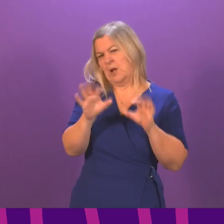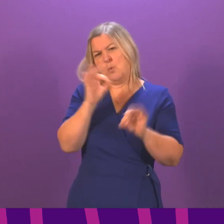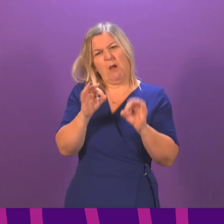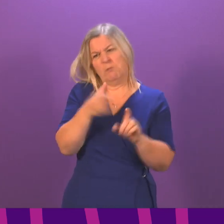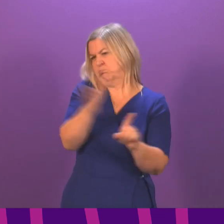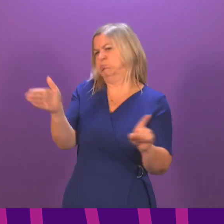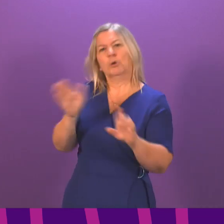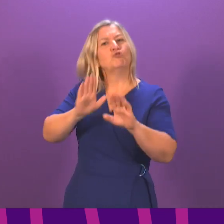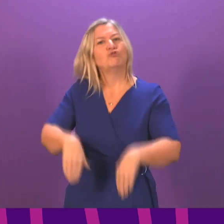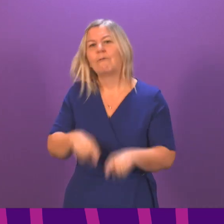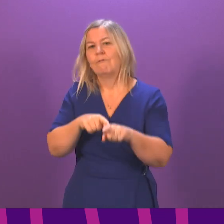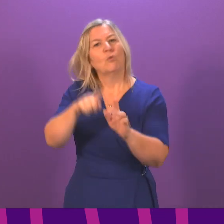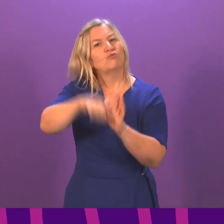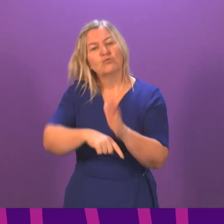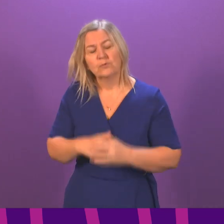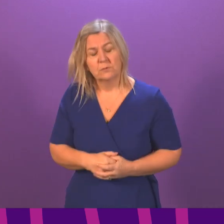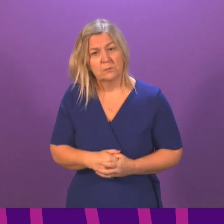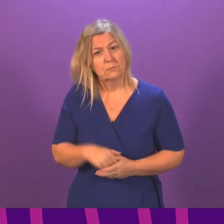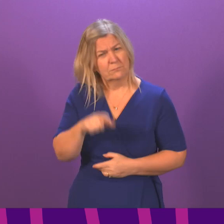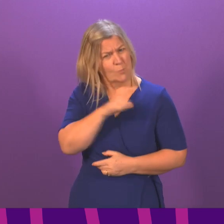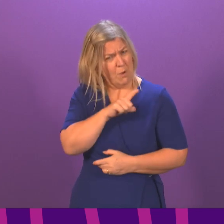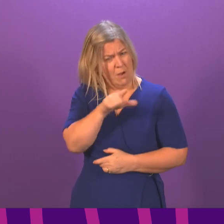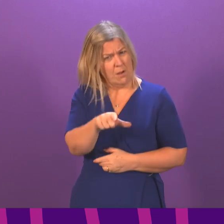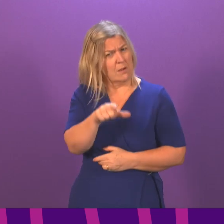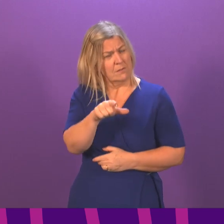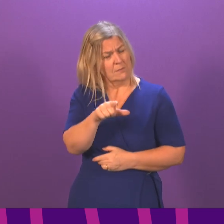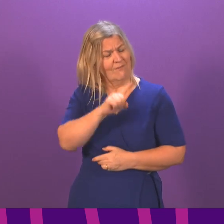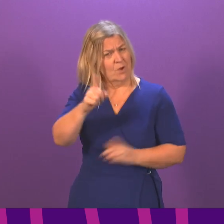The simple question is: why has the First Minister broken her promise?